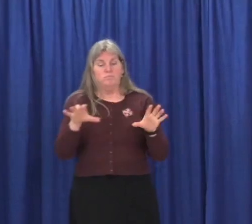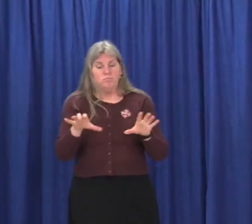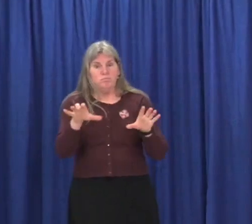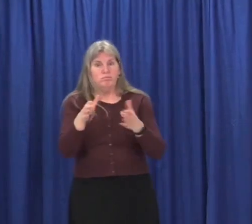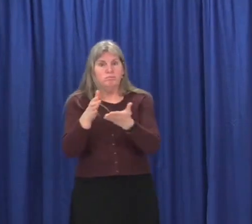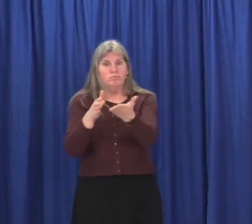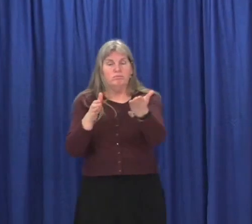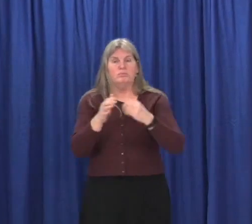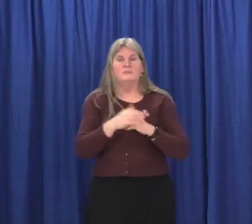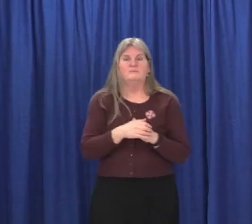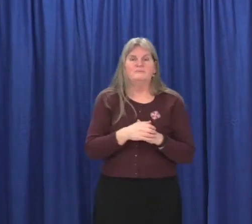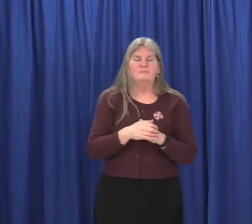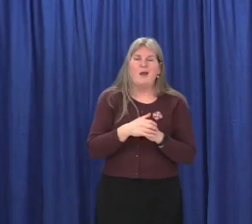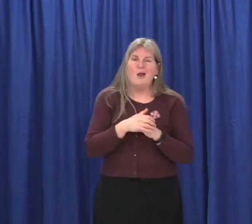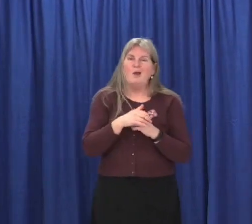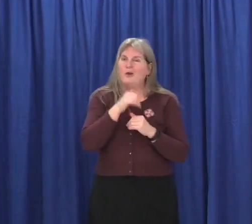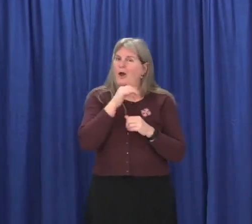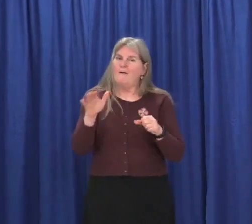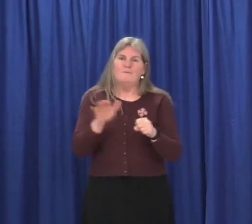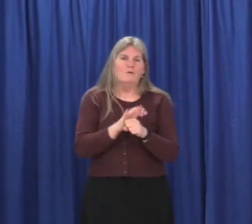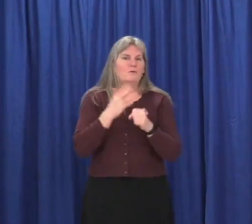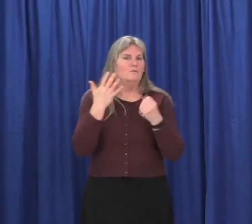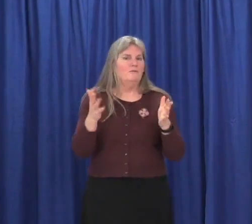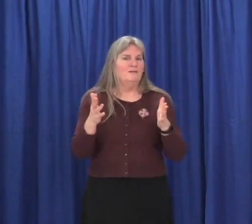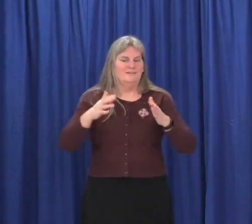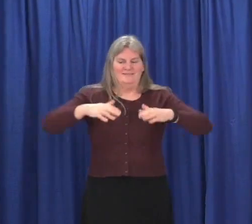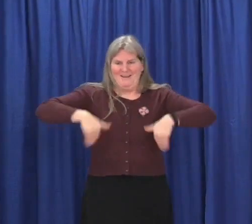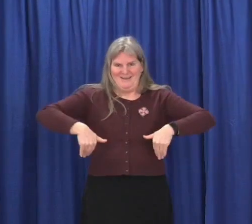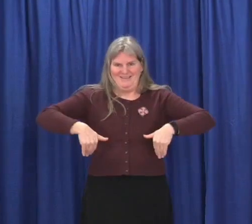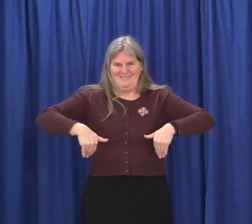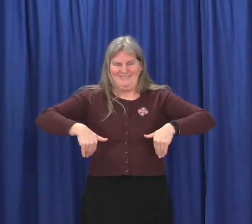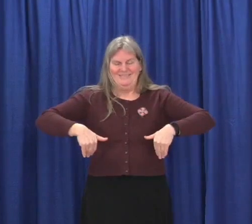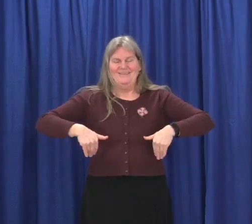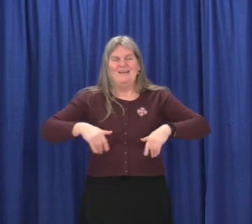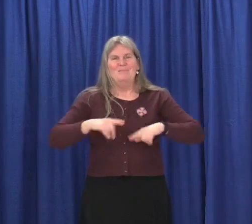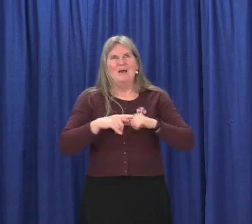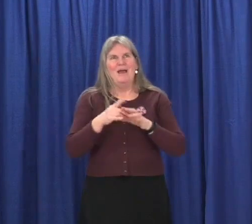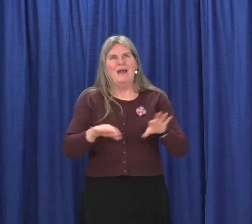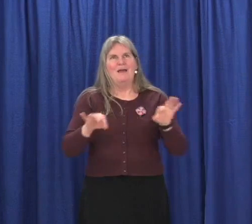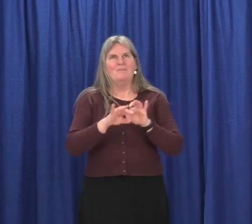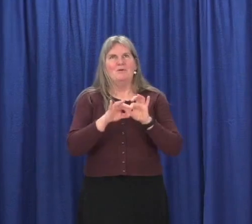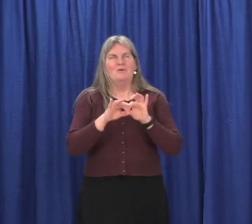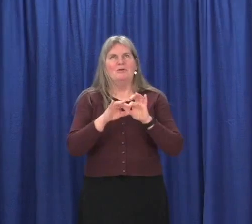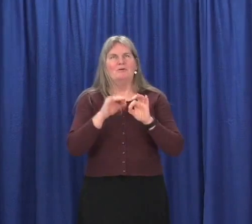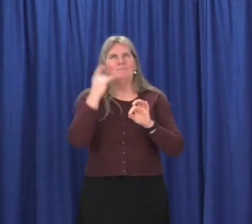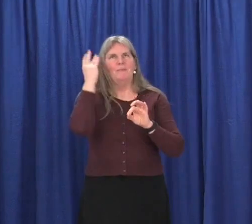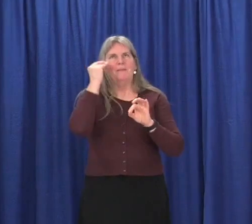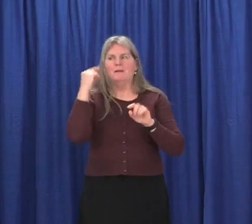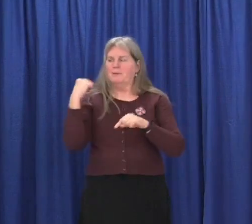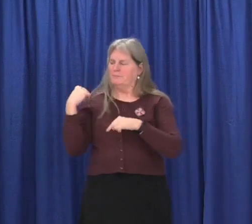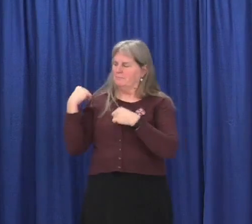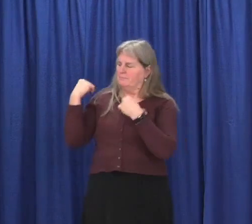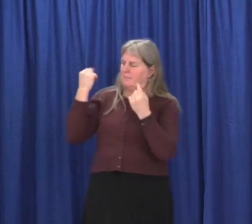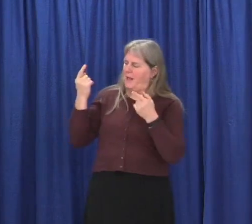While we're not completely out of the storm yet, it's important to reflect the steps we've taken along the way, and to thank you all